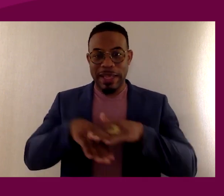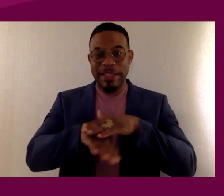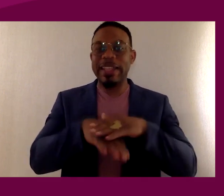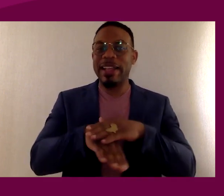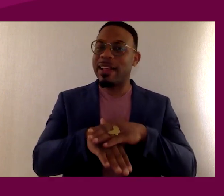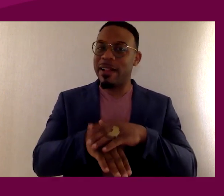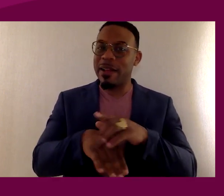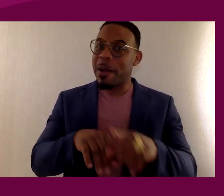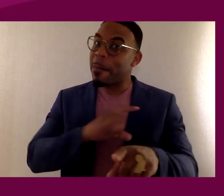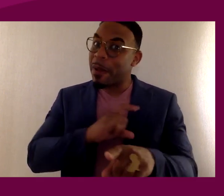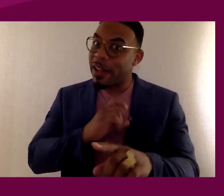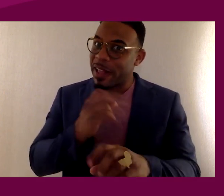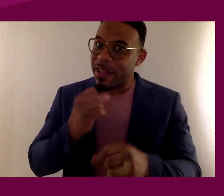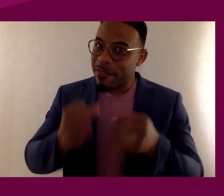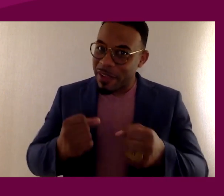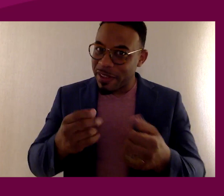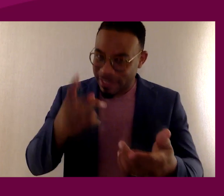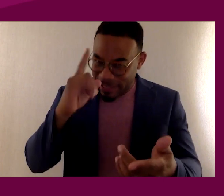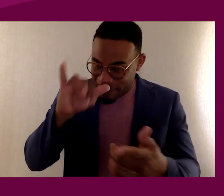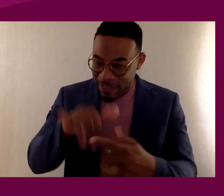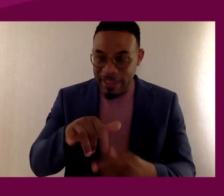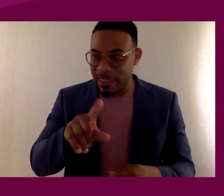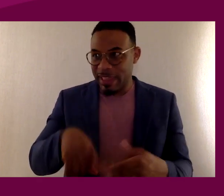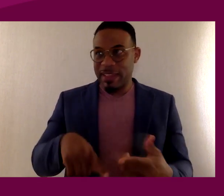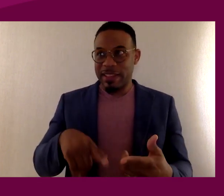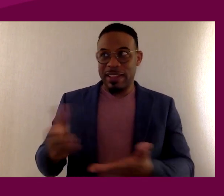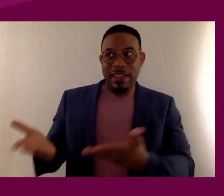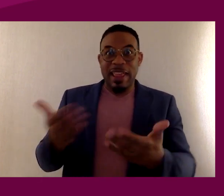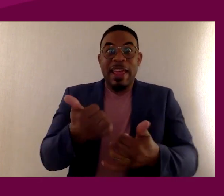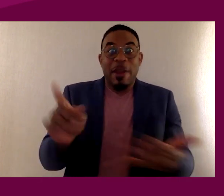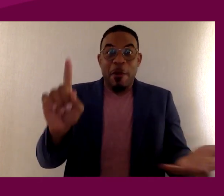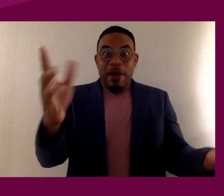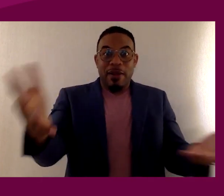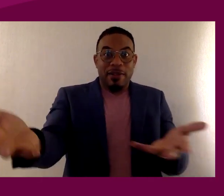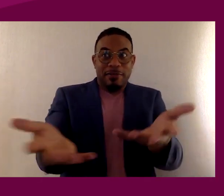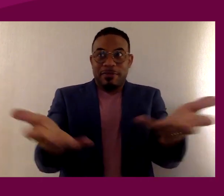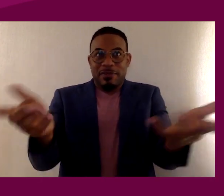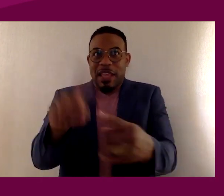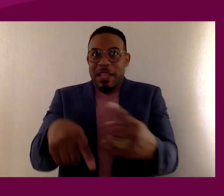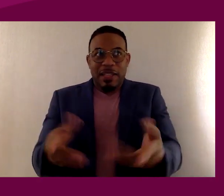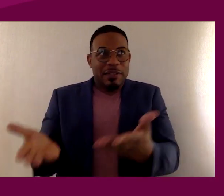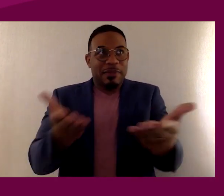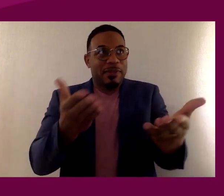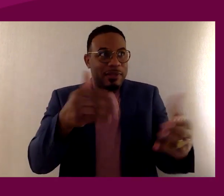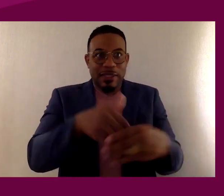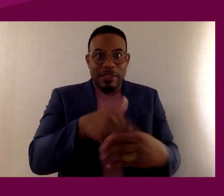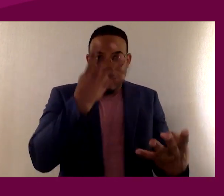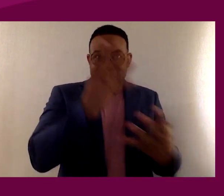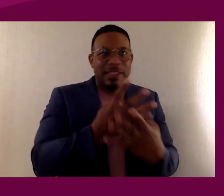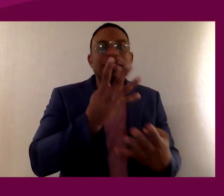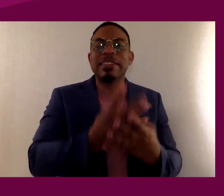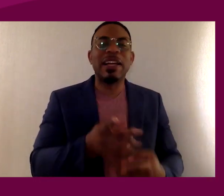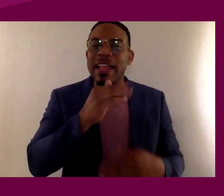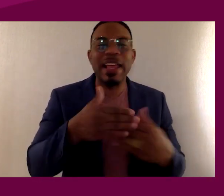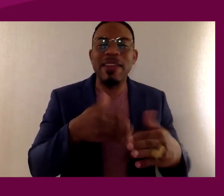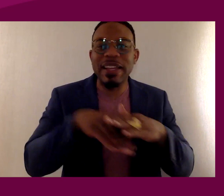us because they had no accessible police vehicles. They couldn't take us anywhere. They couldn't take